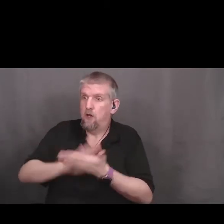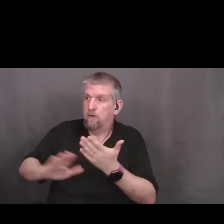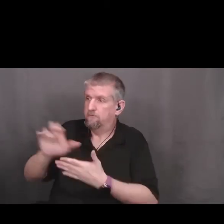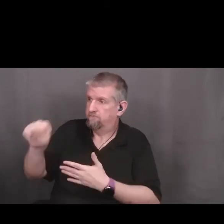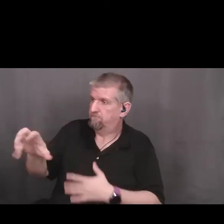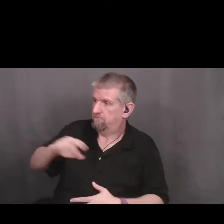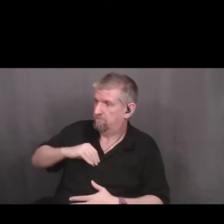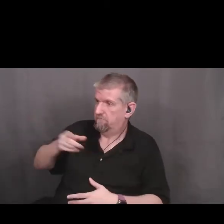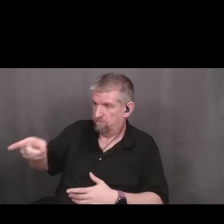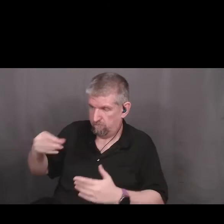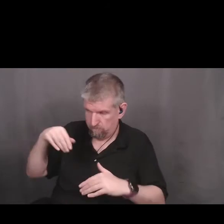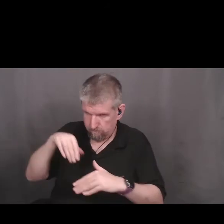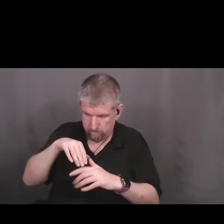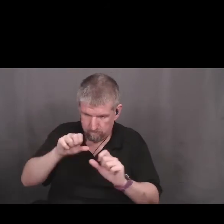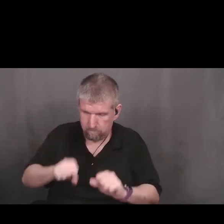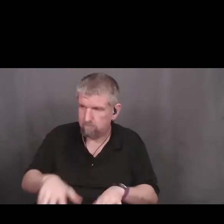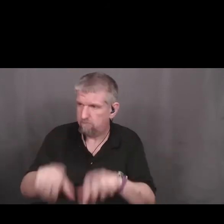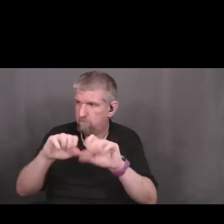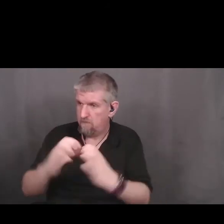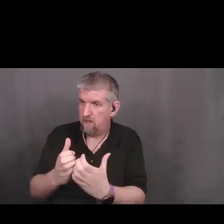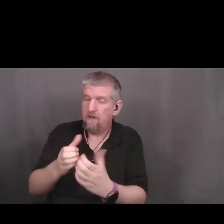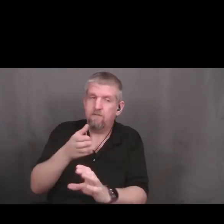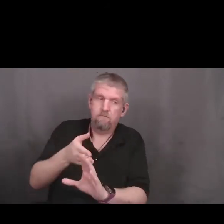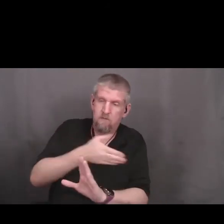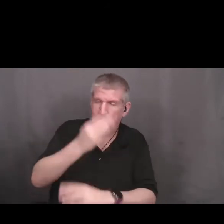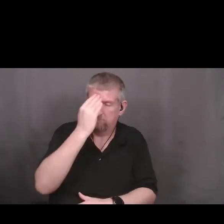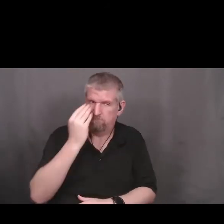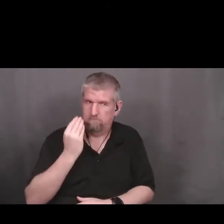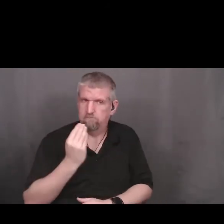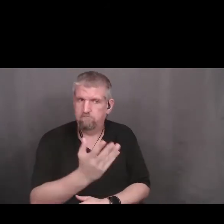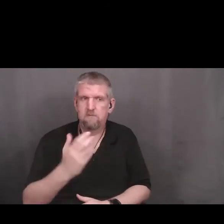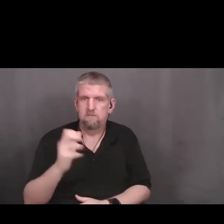that you can let them know that you have a disability